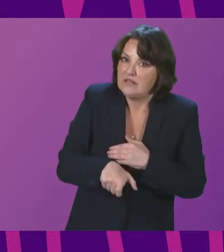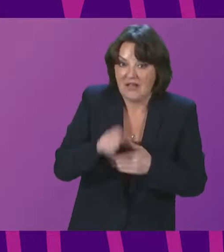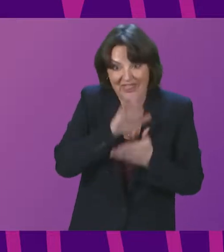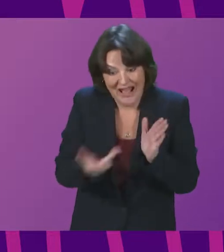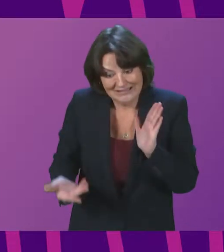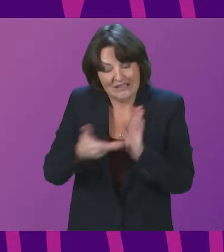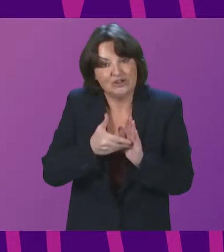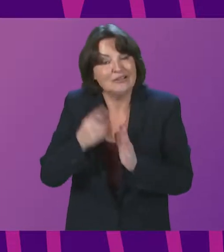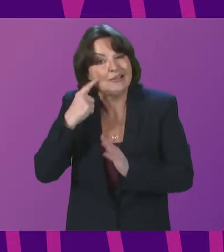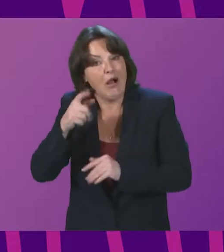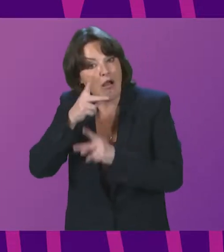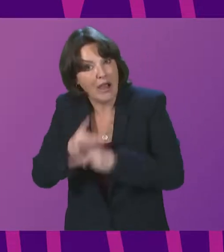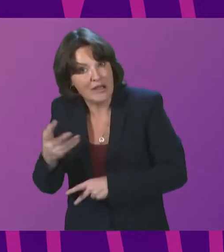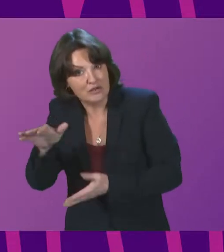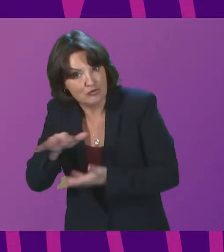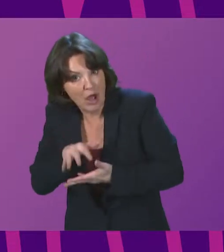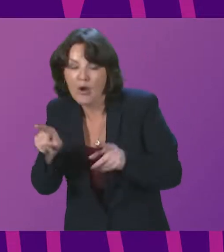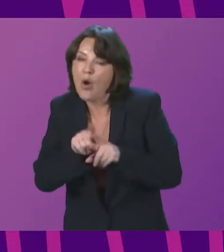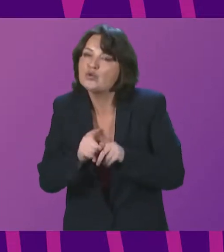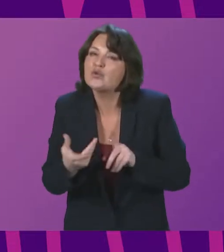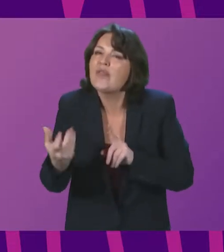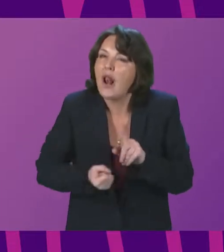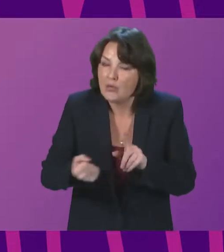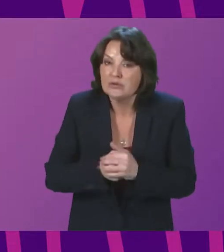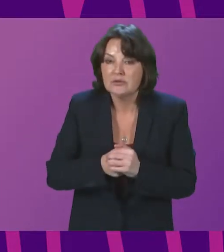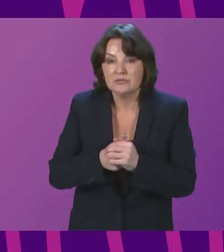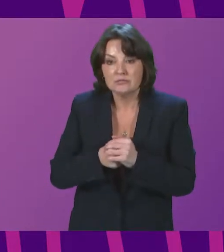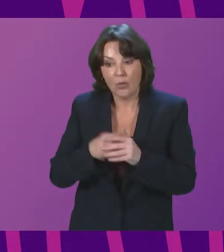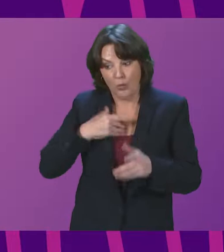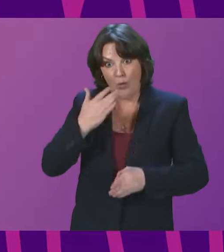We are working with the Department for Work and Pensions to ensure that we can launch